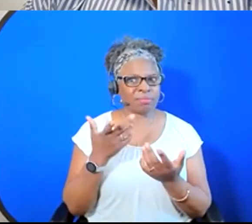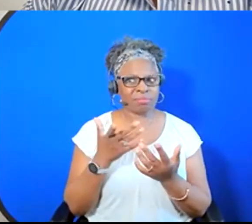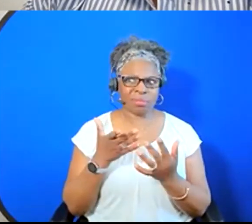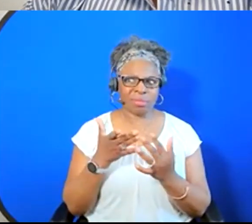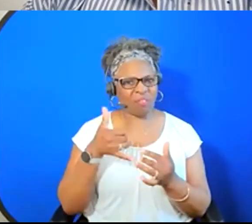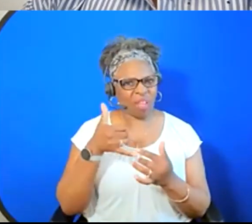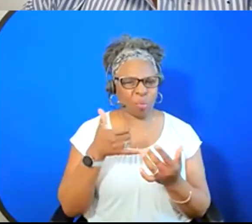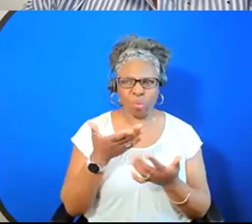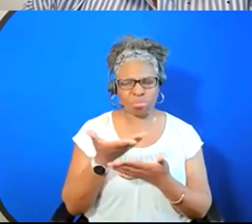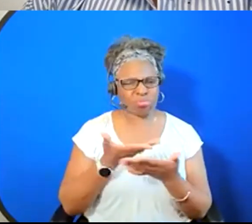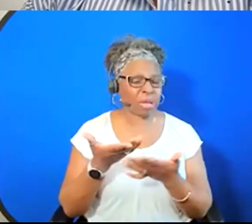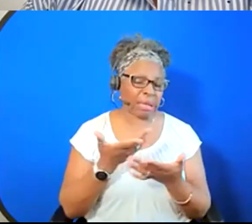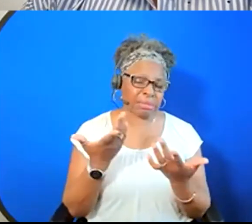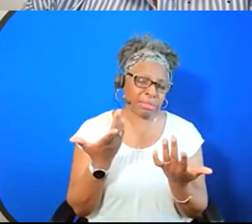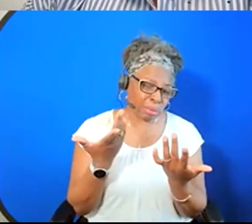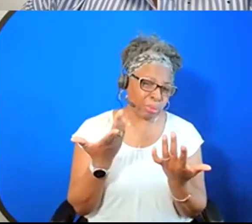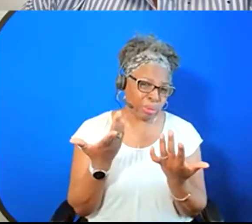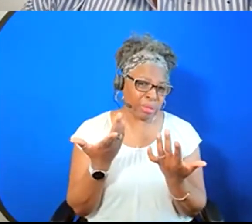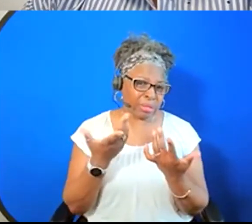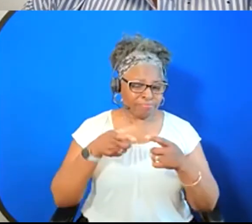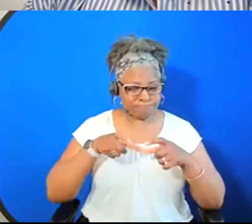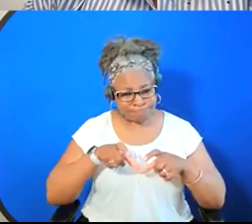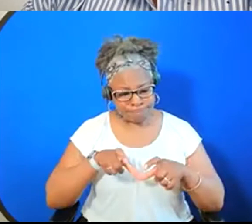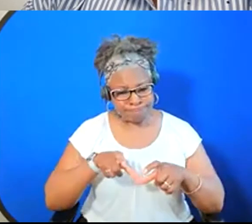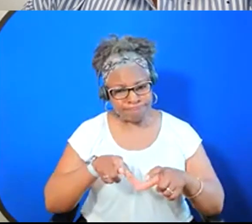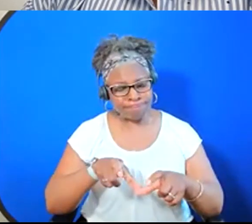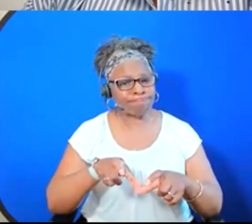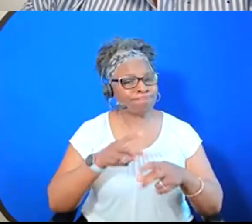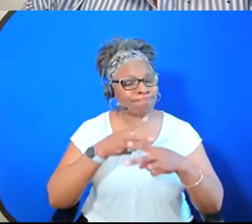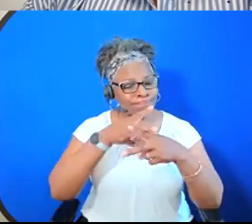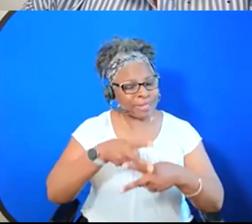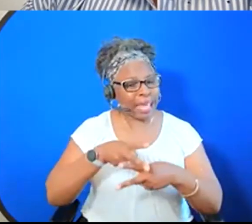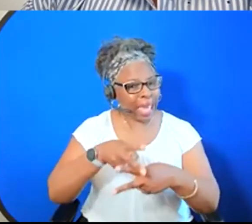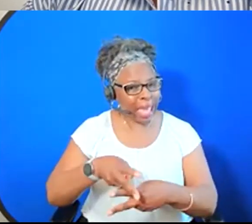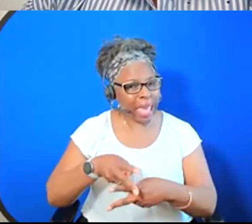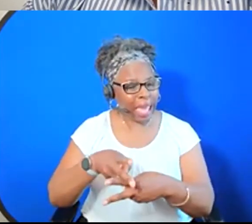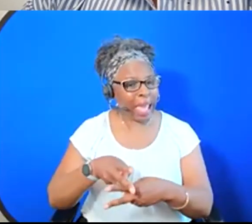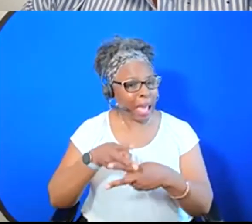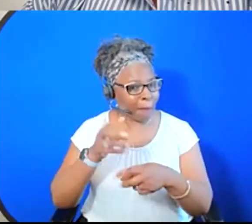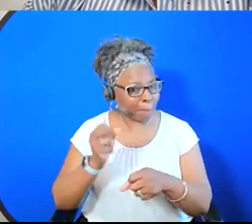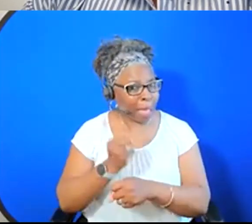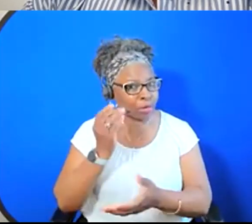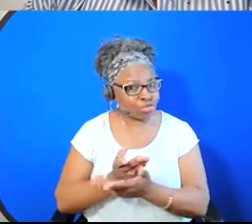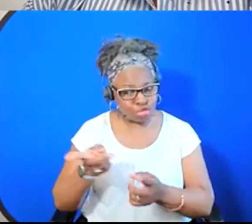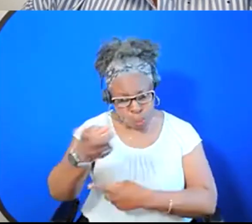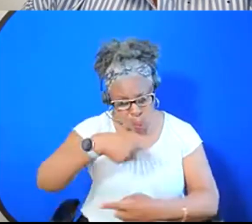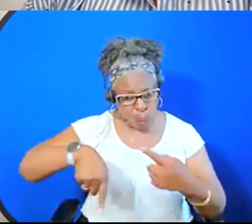So, it's this kind of prolonged kind of period of care and checking in with one another and making sure we're okay. And it doesn't have to be a